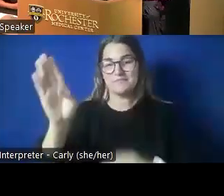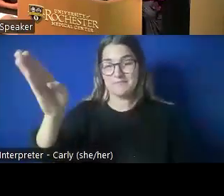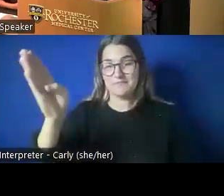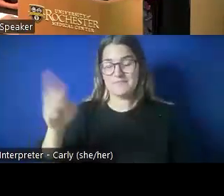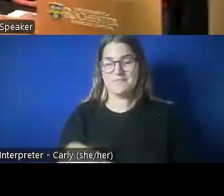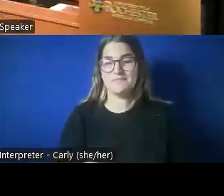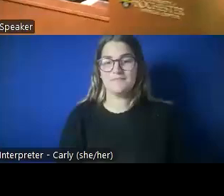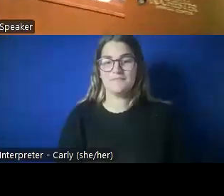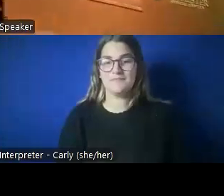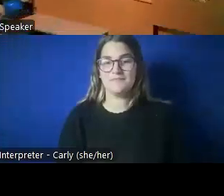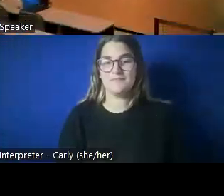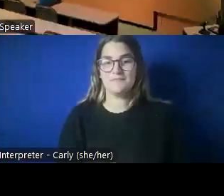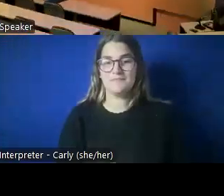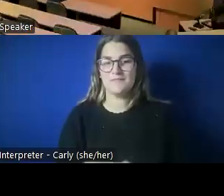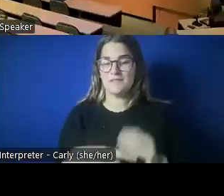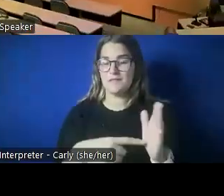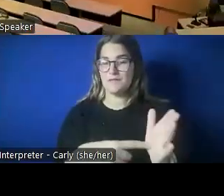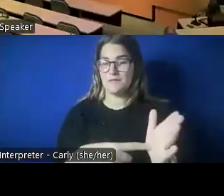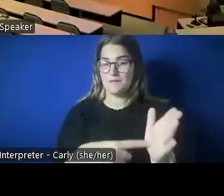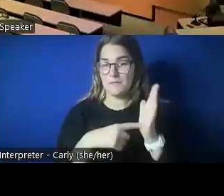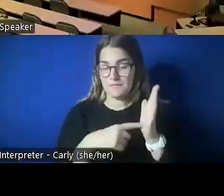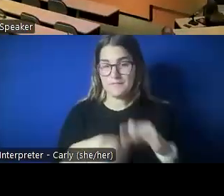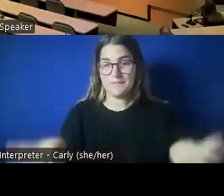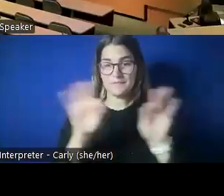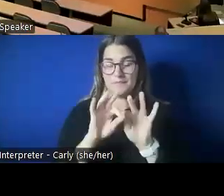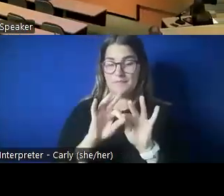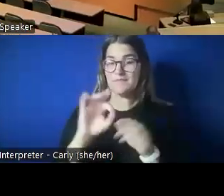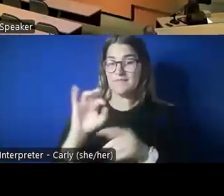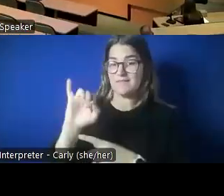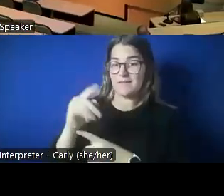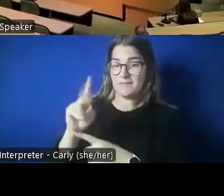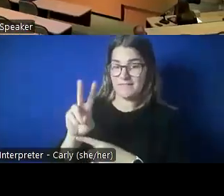how important it is to be thinking about ipv and the important work that heel is doing and